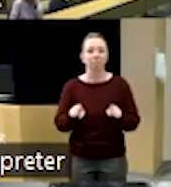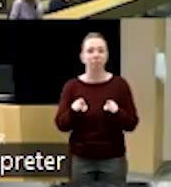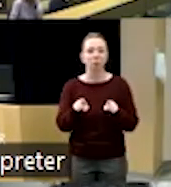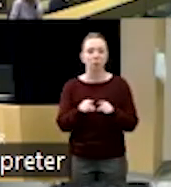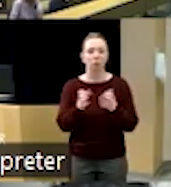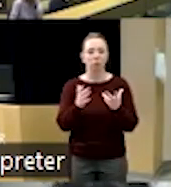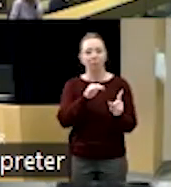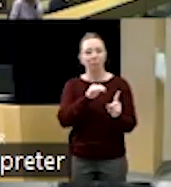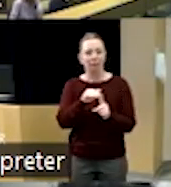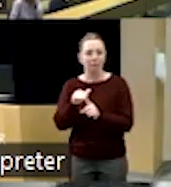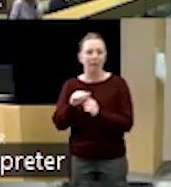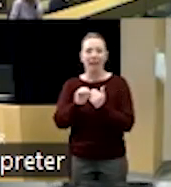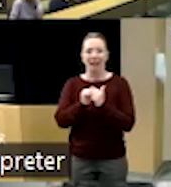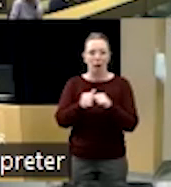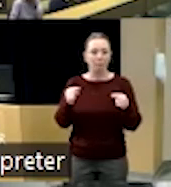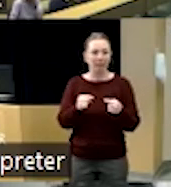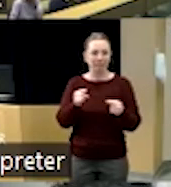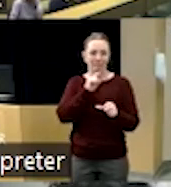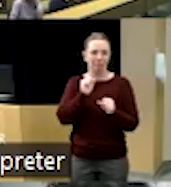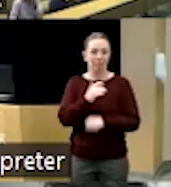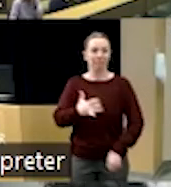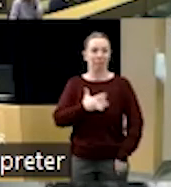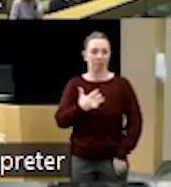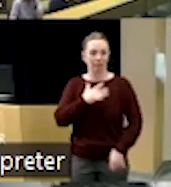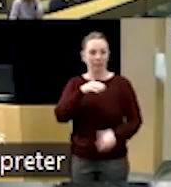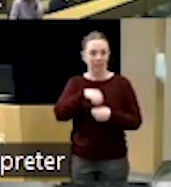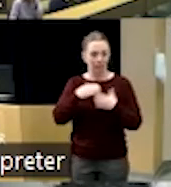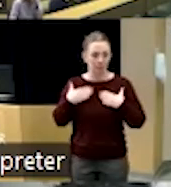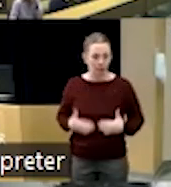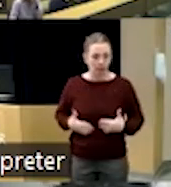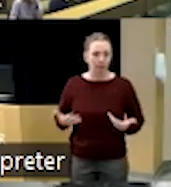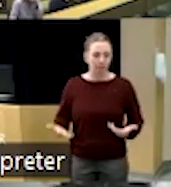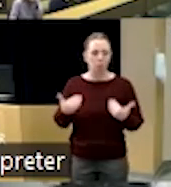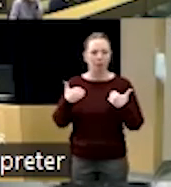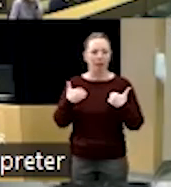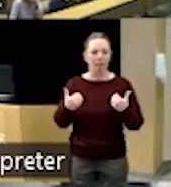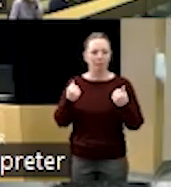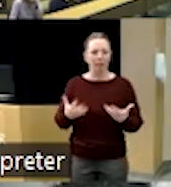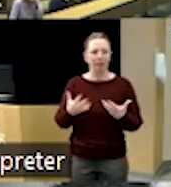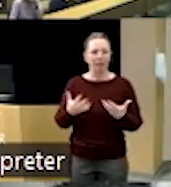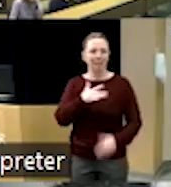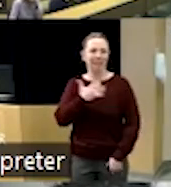um how pain is actually felt in the body um you know all this sensory fibers the nociceptors